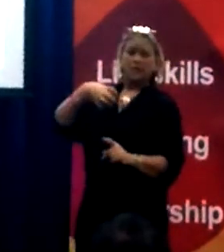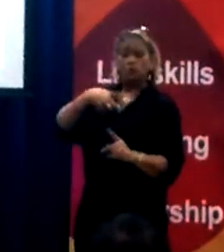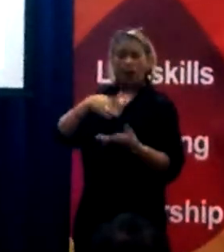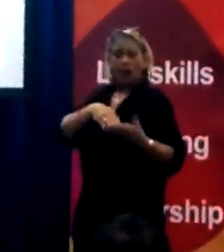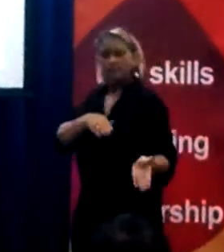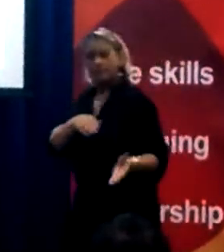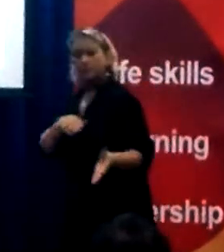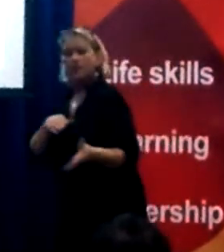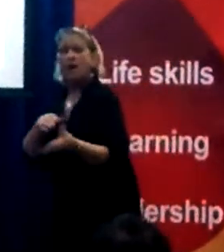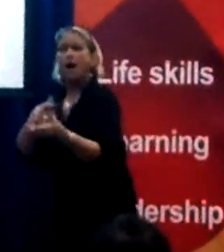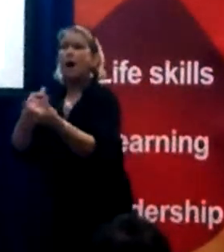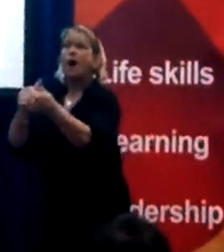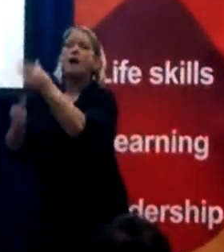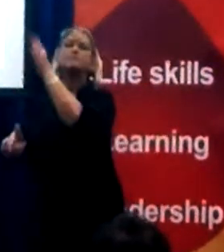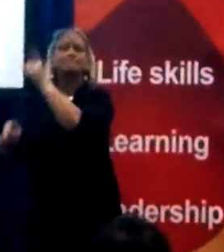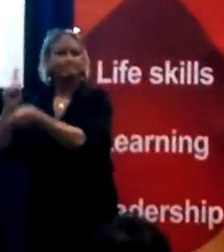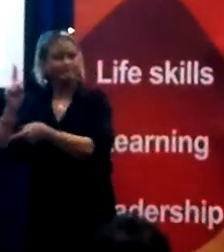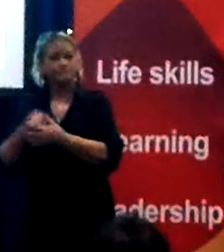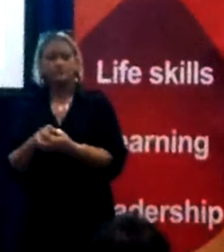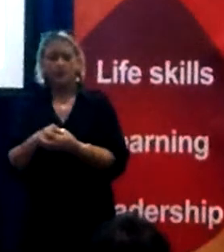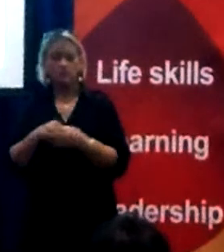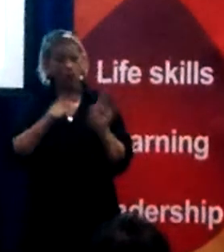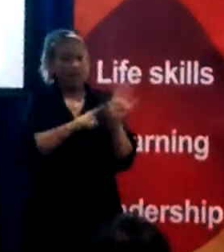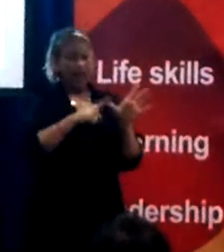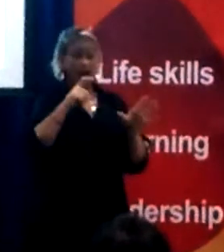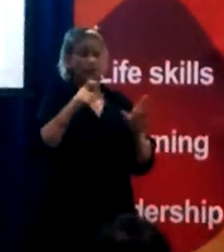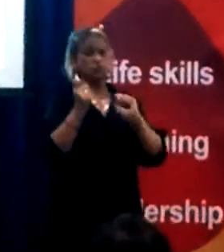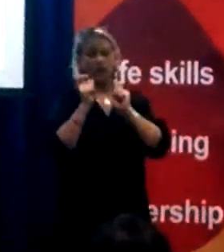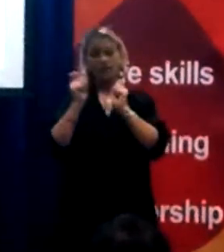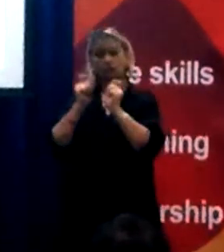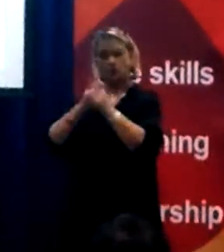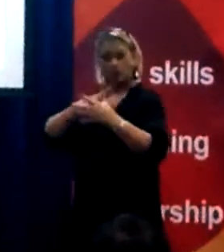The YAC continued to change as our members grew older and there were massive changes